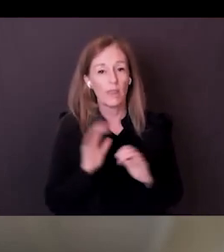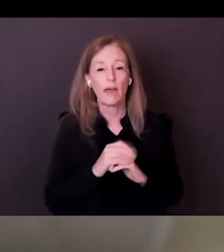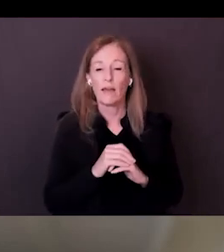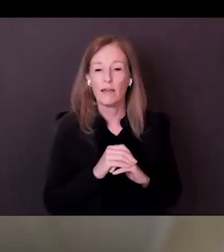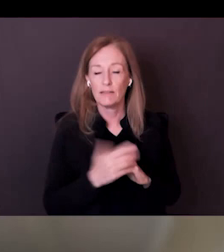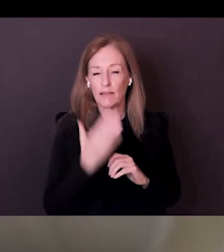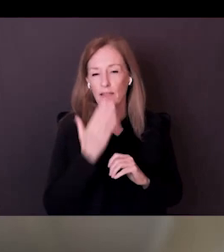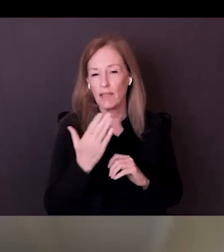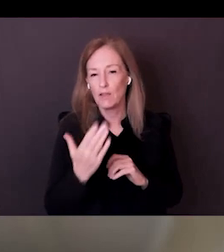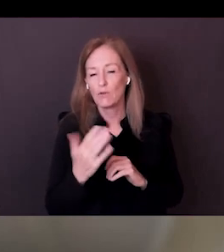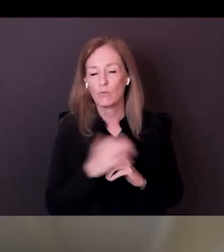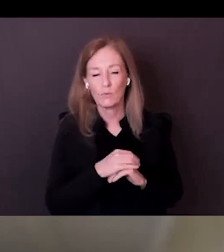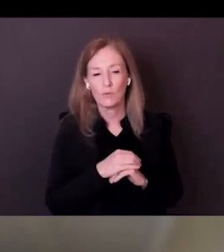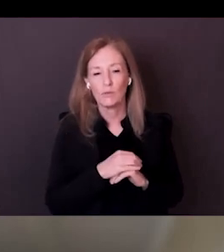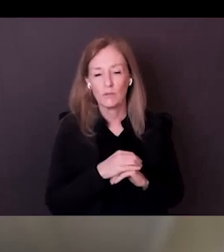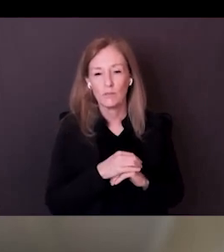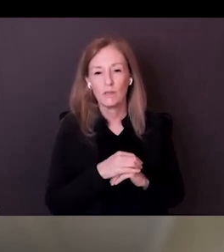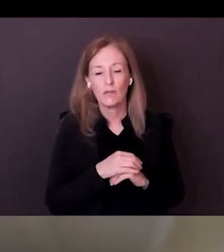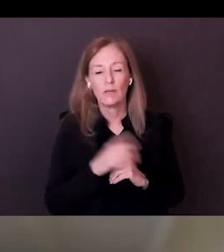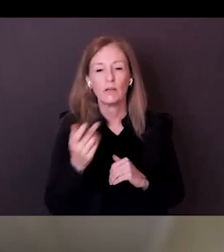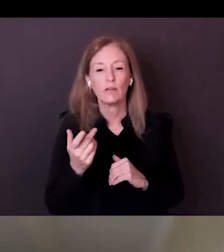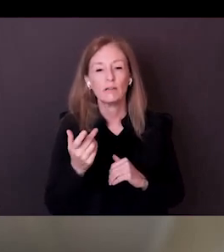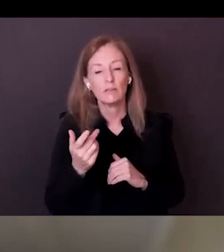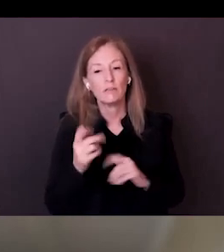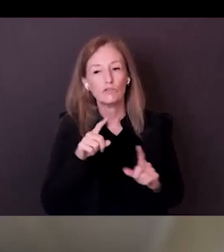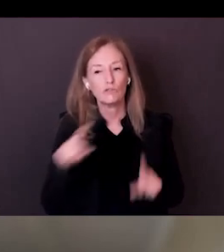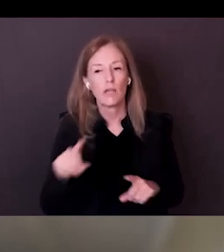MAKE SURE TO GO TO THE CRISIS JAM WEBSITE AND GET ALL OF THE